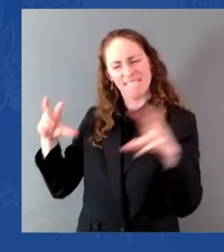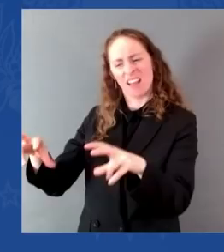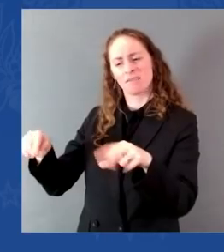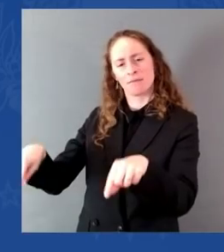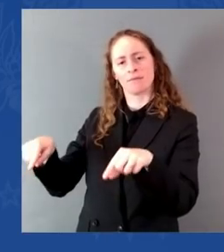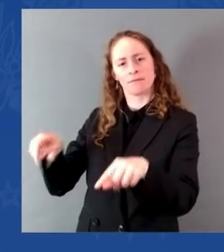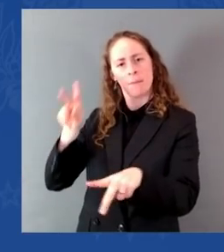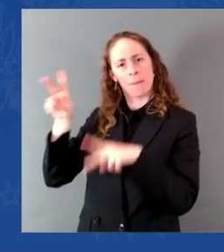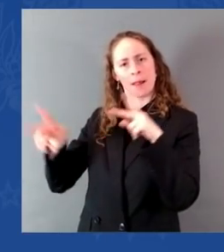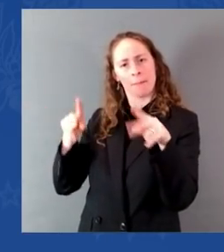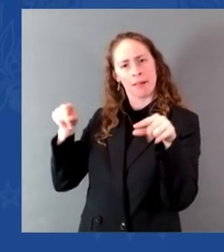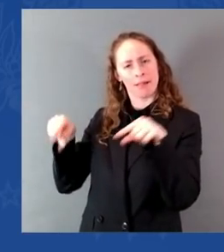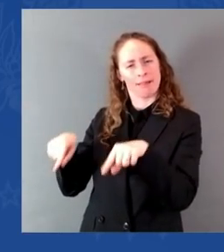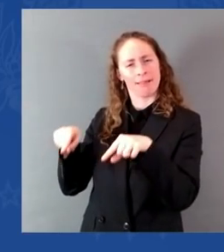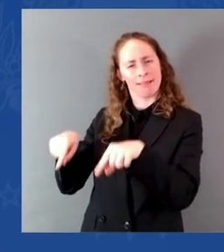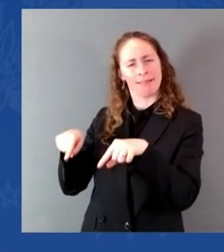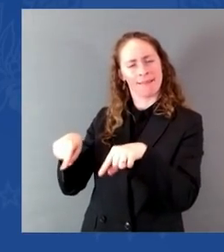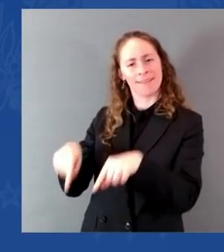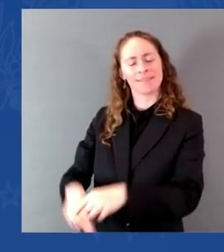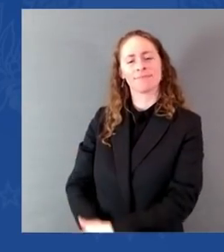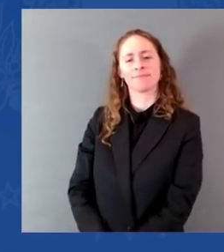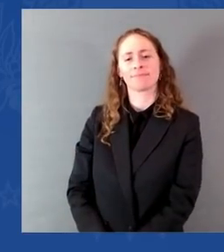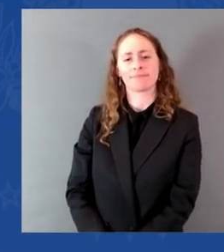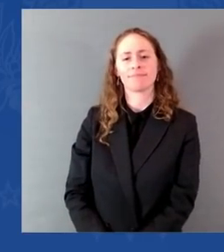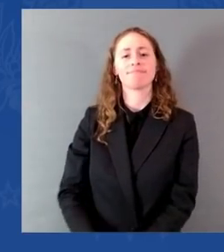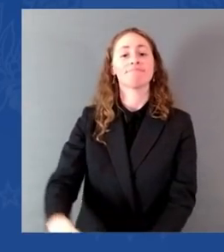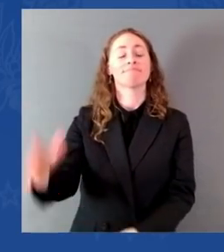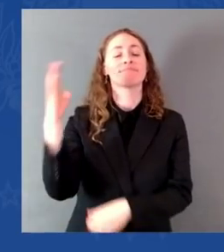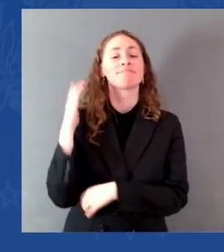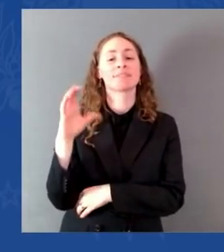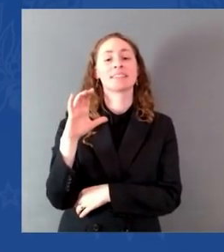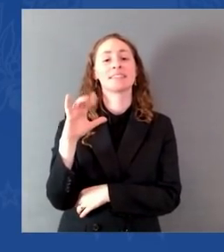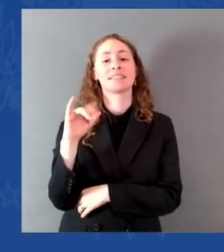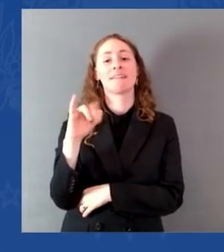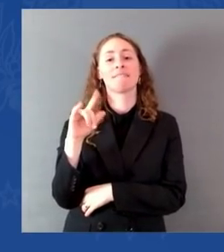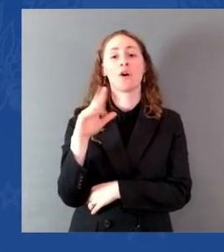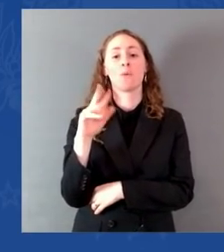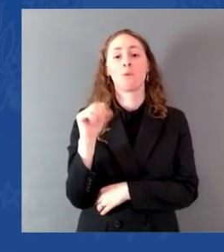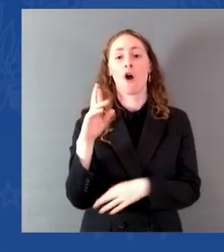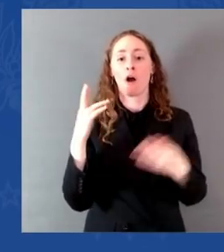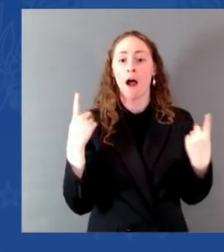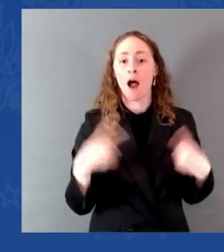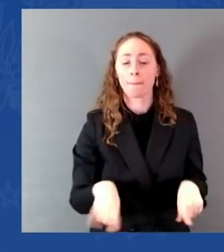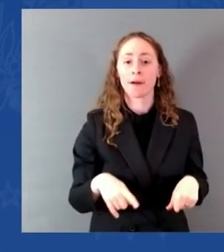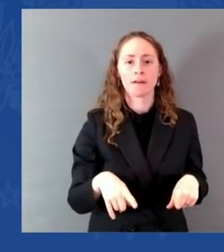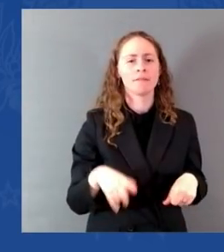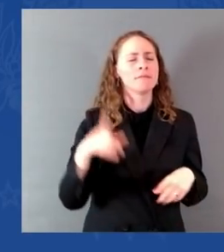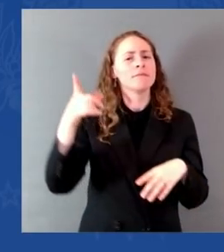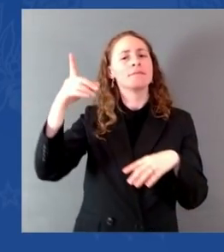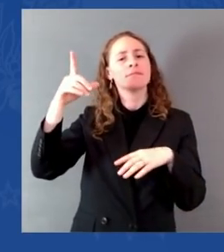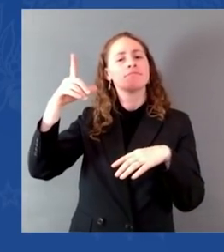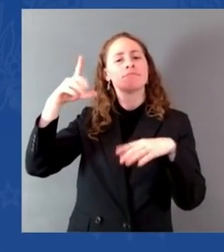Lincoln started to build the transcontinental railroad. It was built at the end of and during the Civil War.